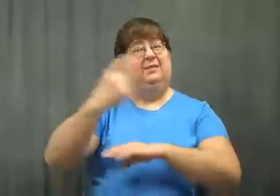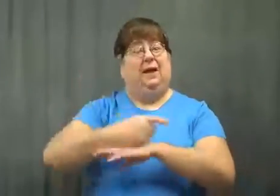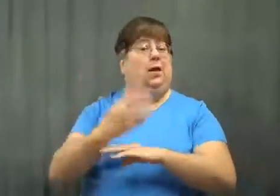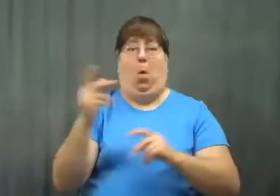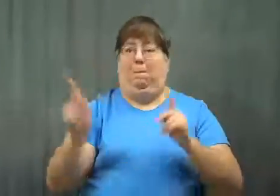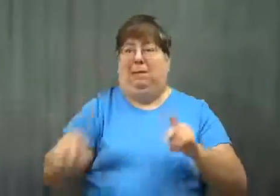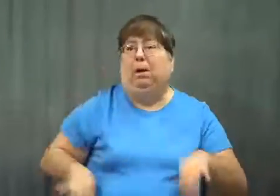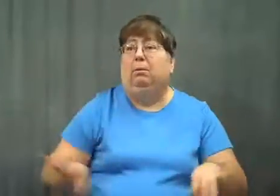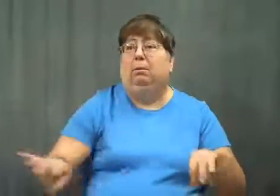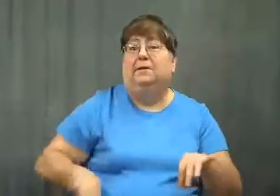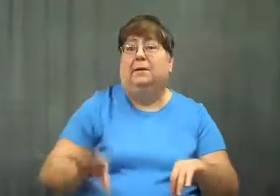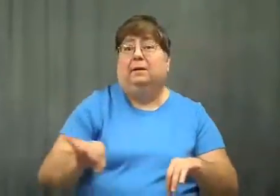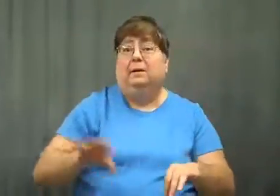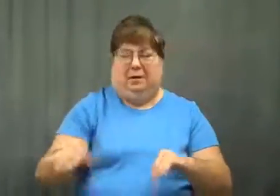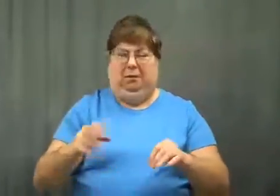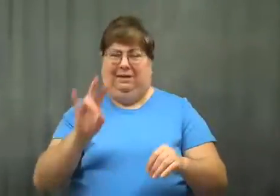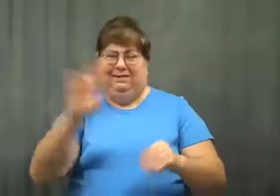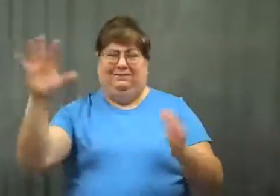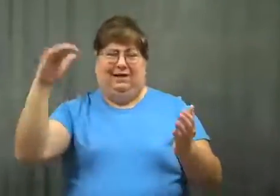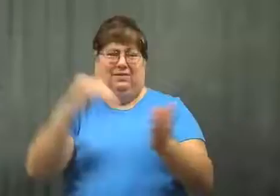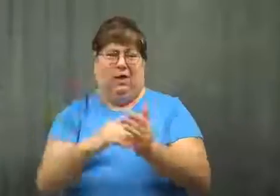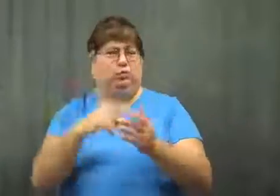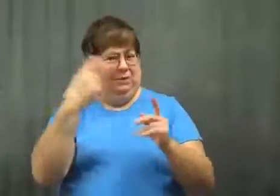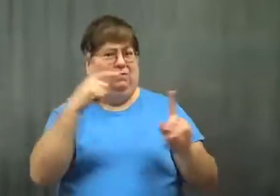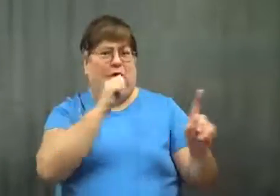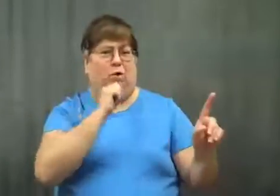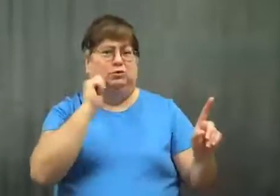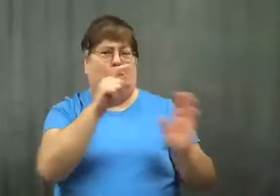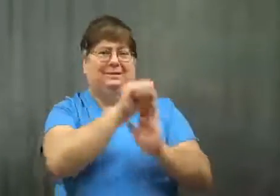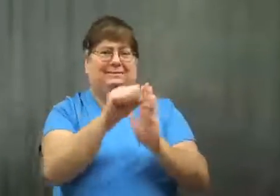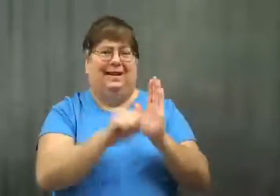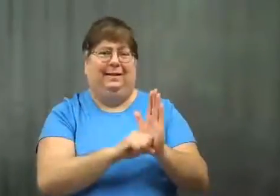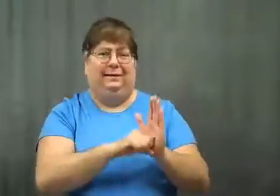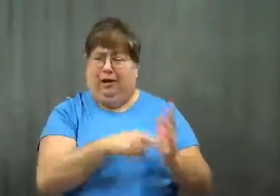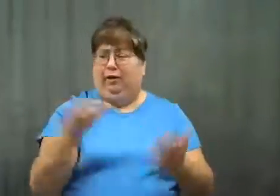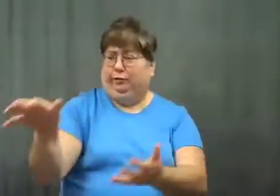On the day the decision was handed down, citizens donated $75,000 to the state’s fund,